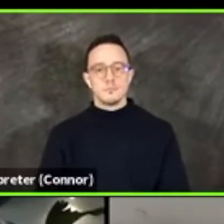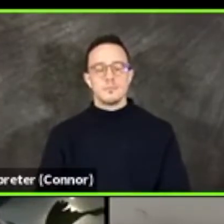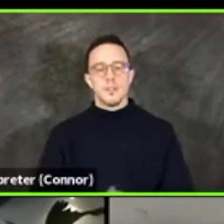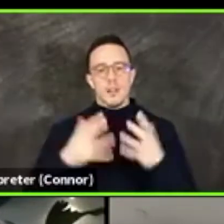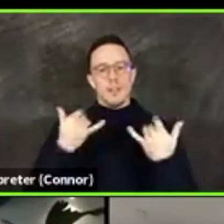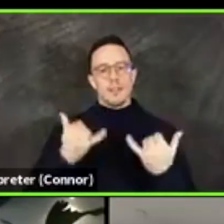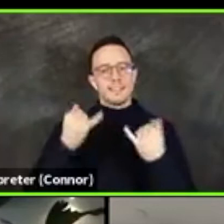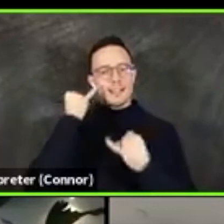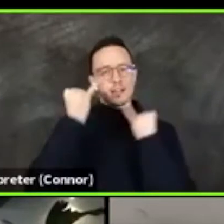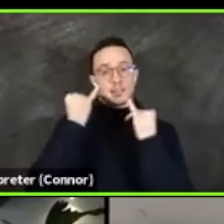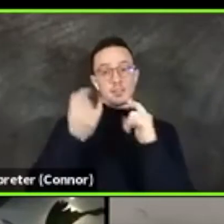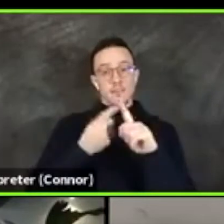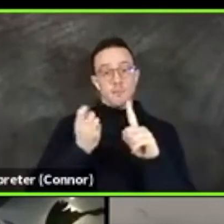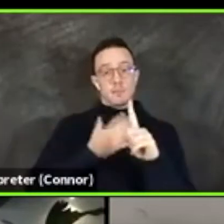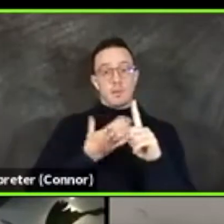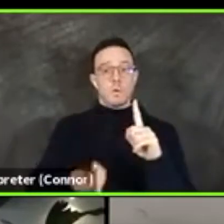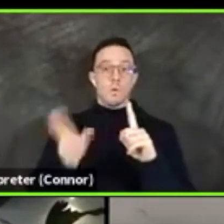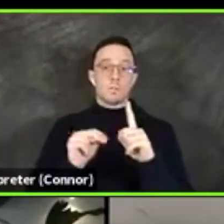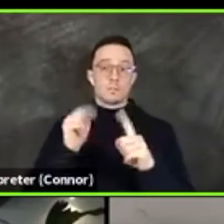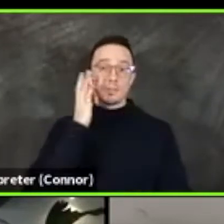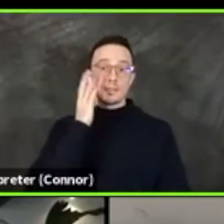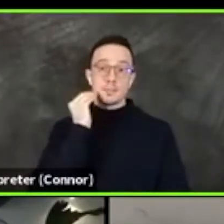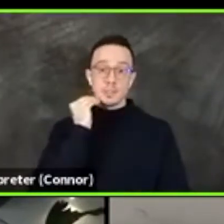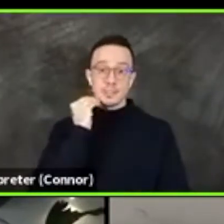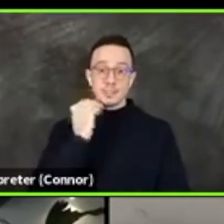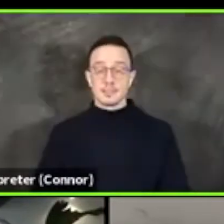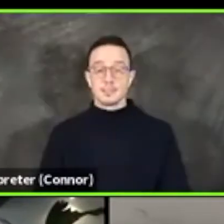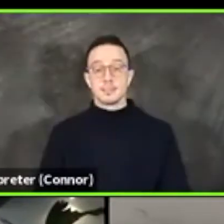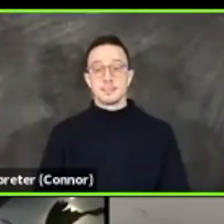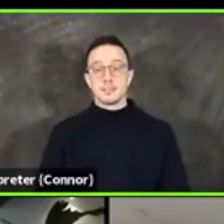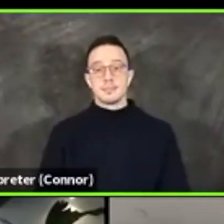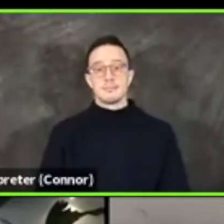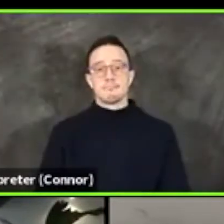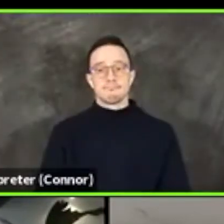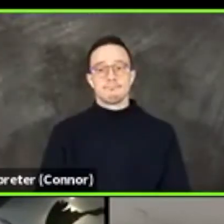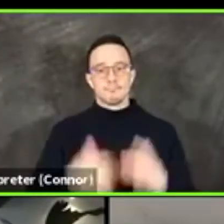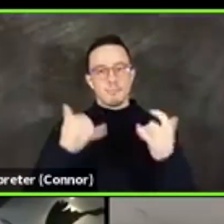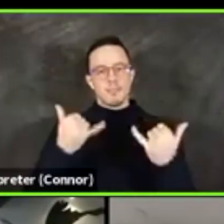NOW IN NEED OF SHIFTING AT THE MOMENT.